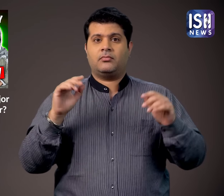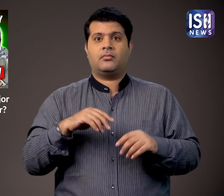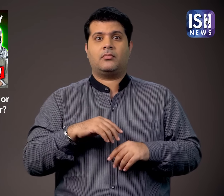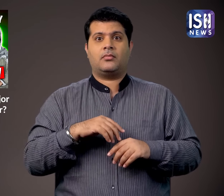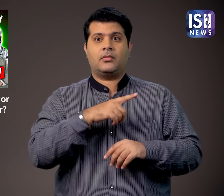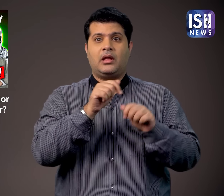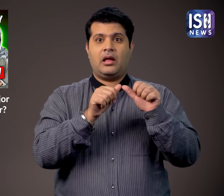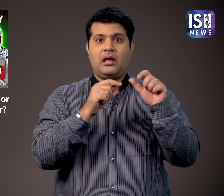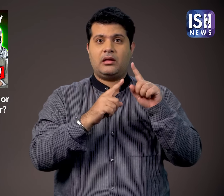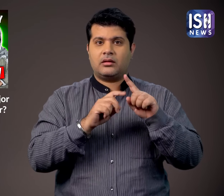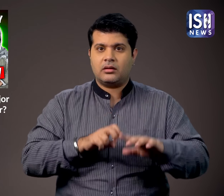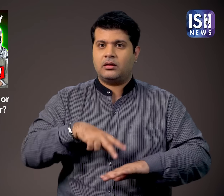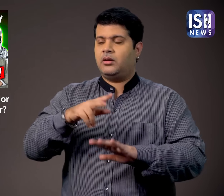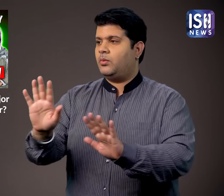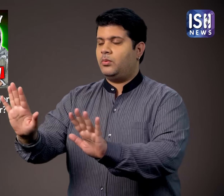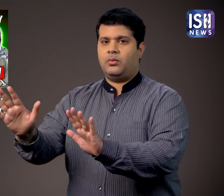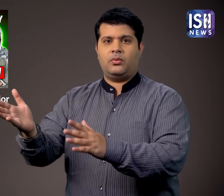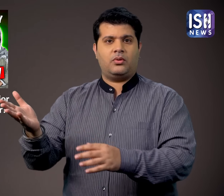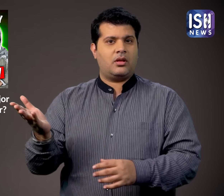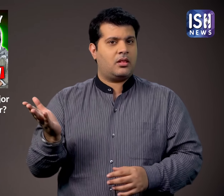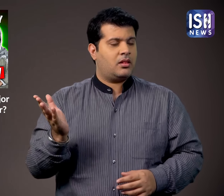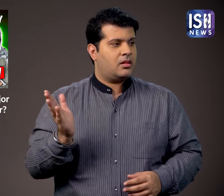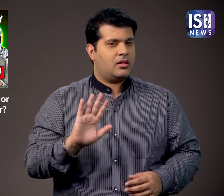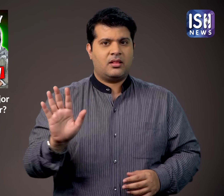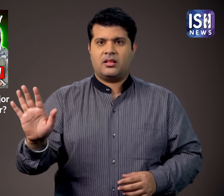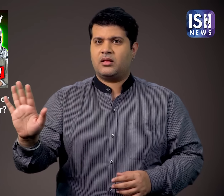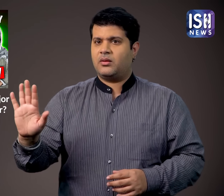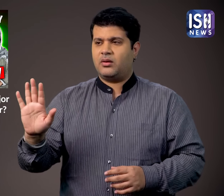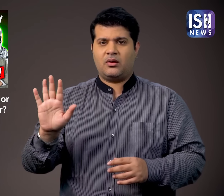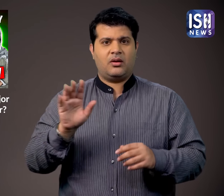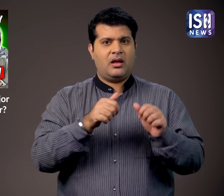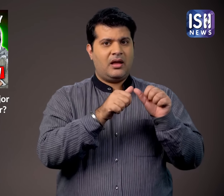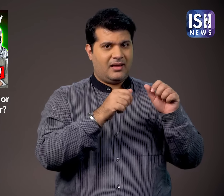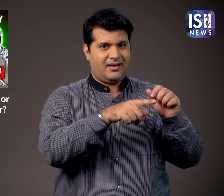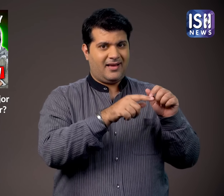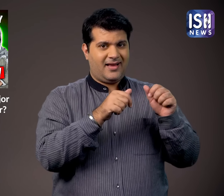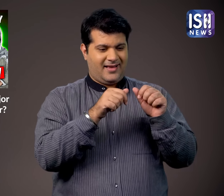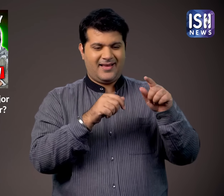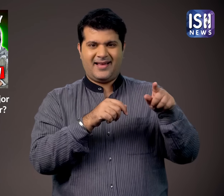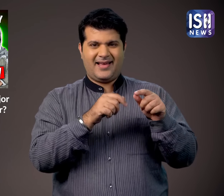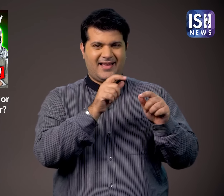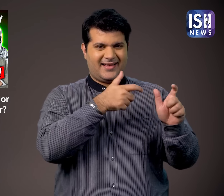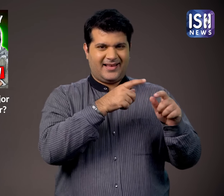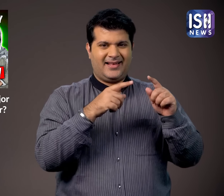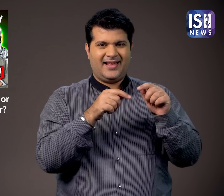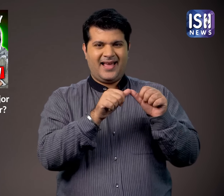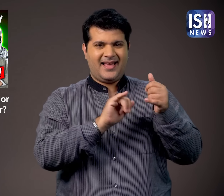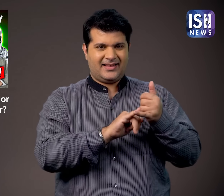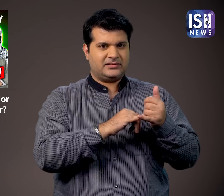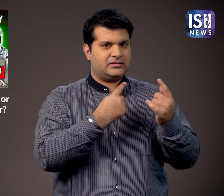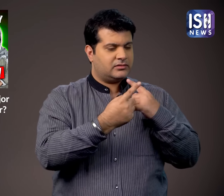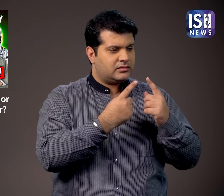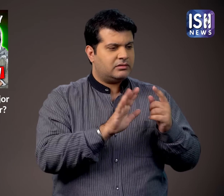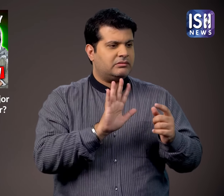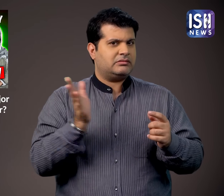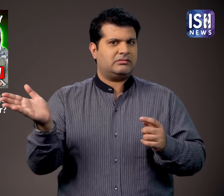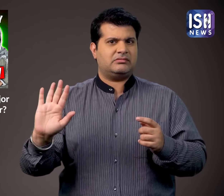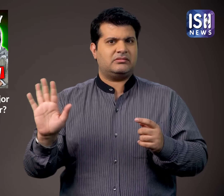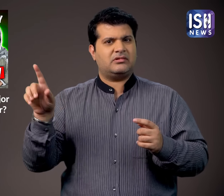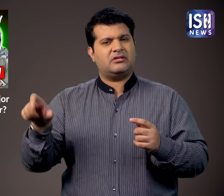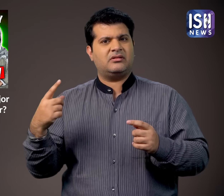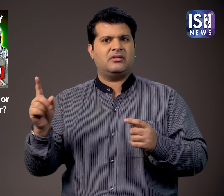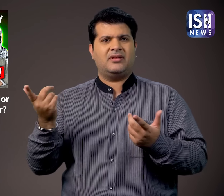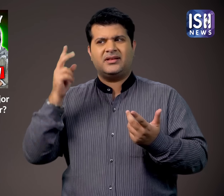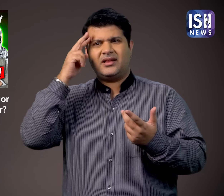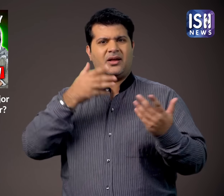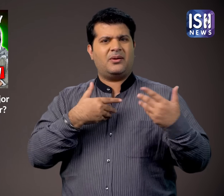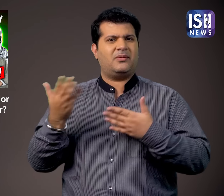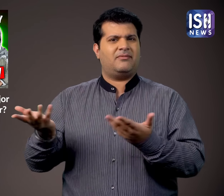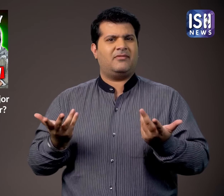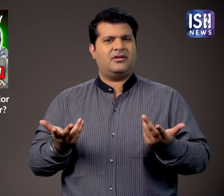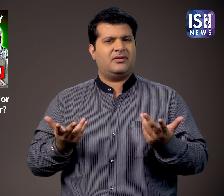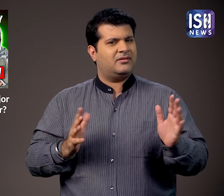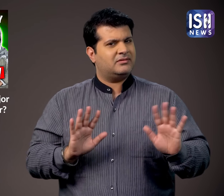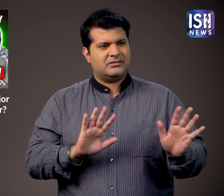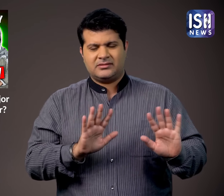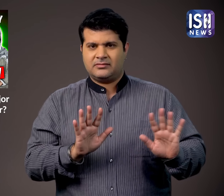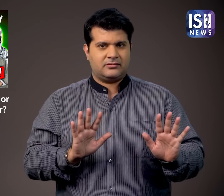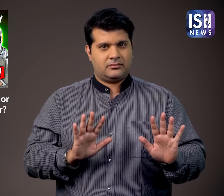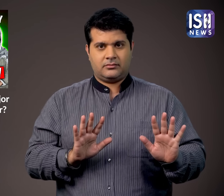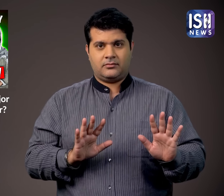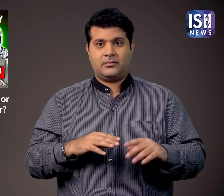Seeing this, Torara stood up and turned towards Sabzar, about to say that they shouldn't have doubted Iftikhar,